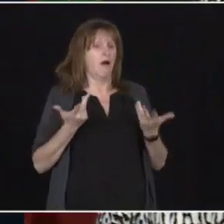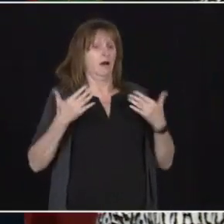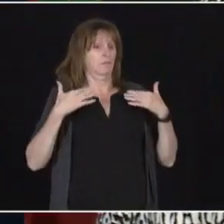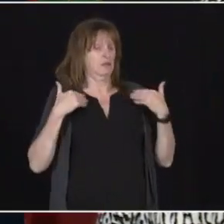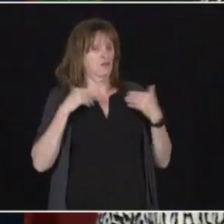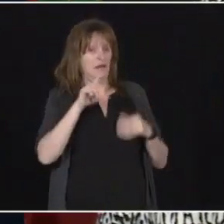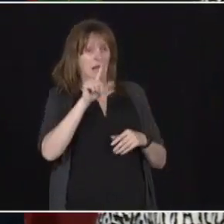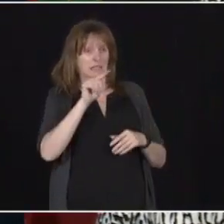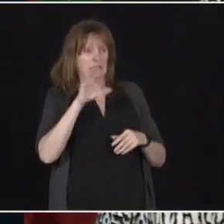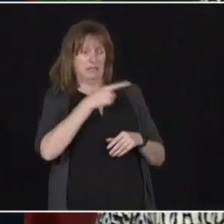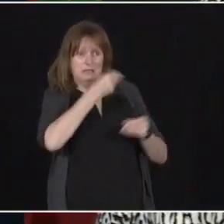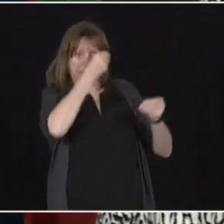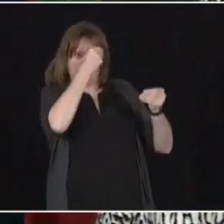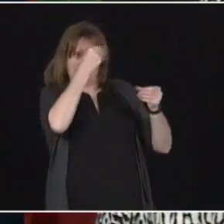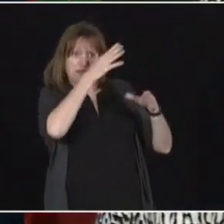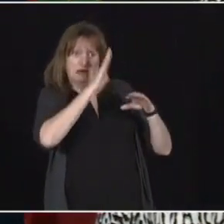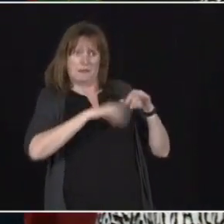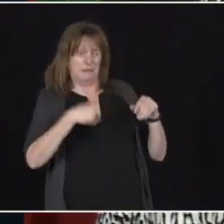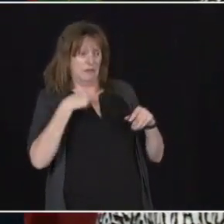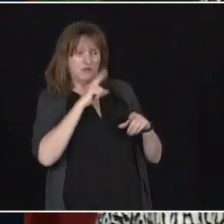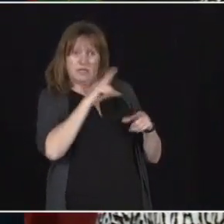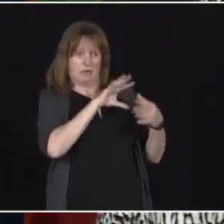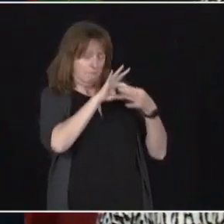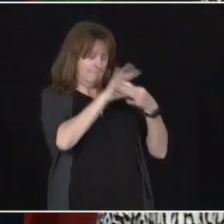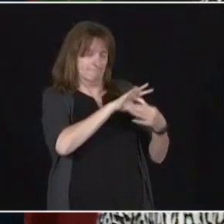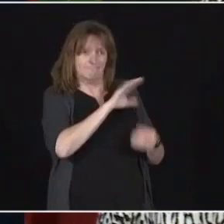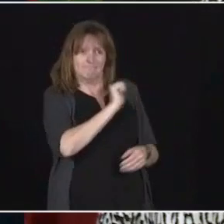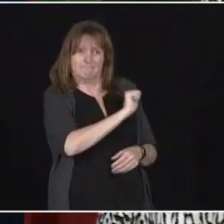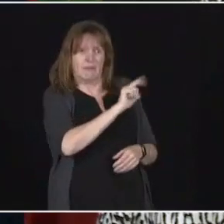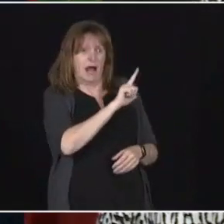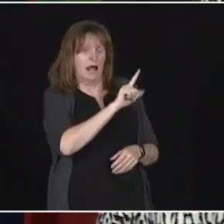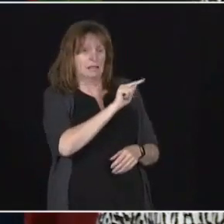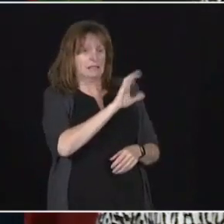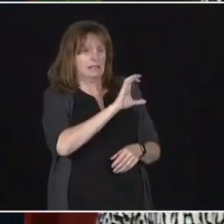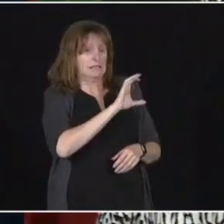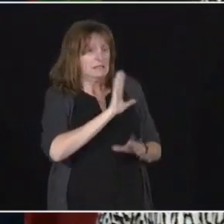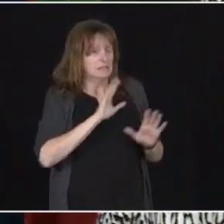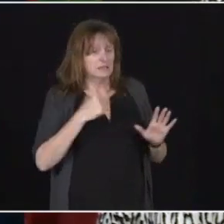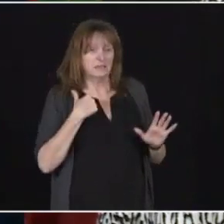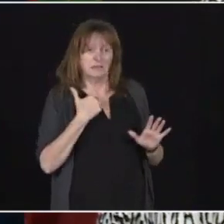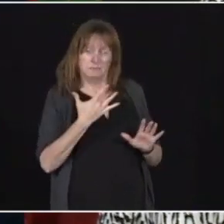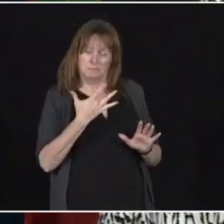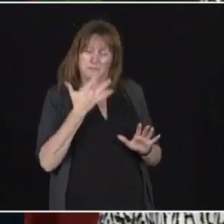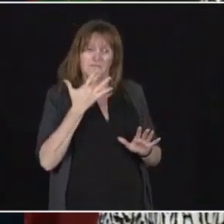long-term care is a lot more knowledgeable of long-term care than I am. I pass it over to the experts.